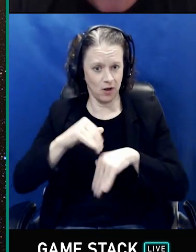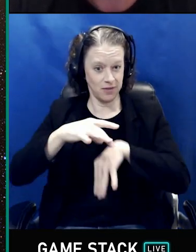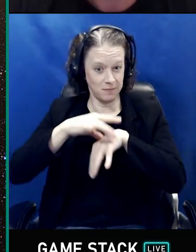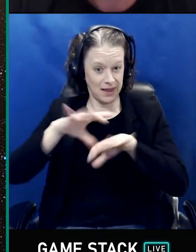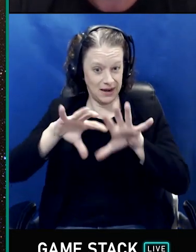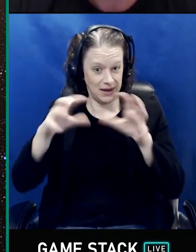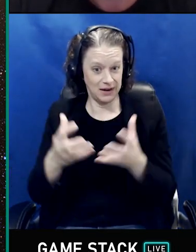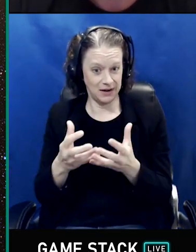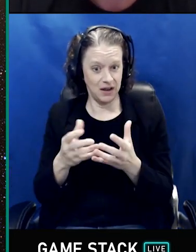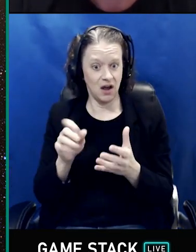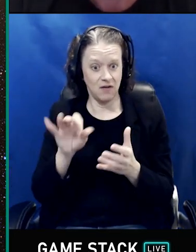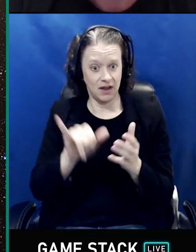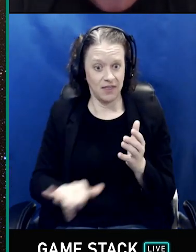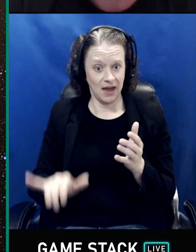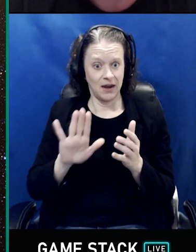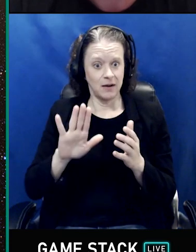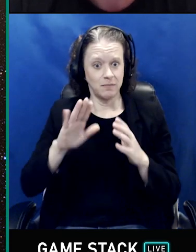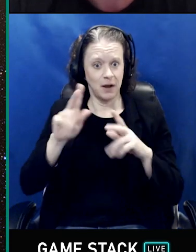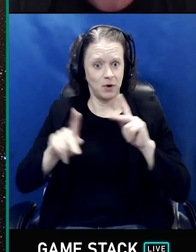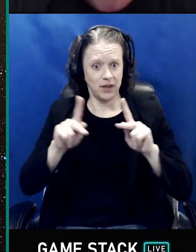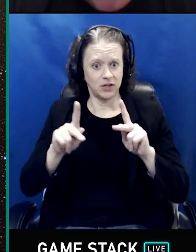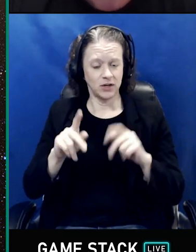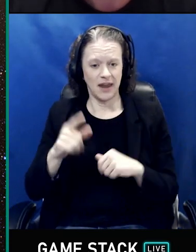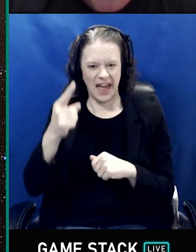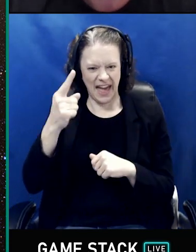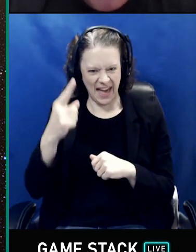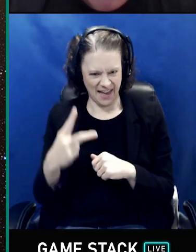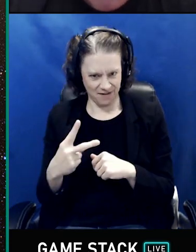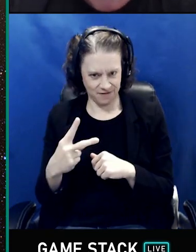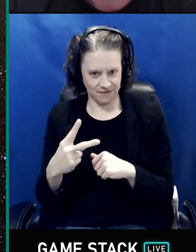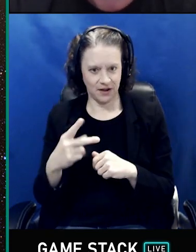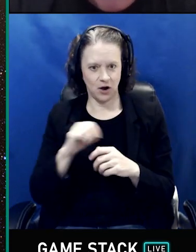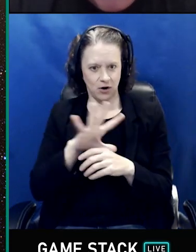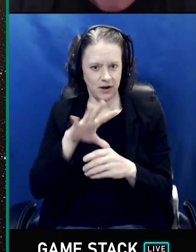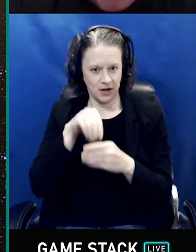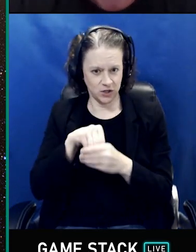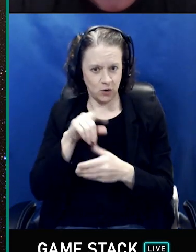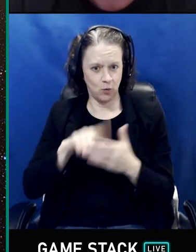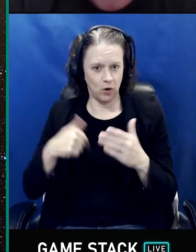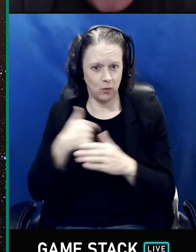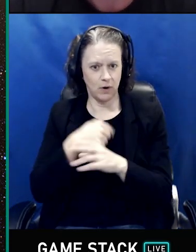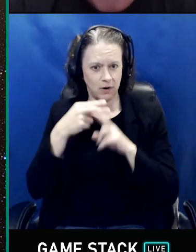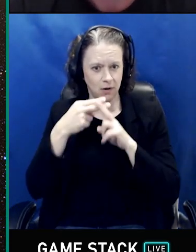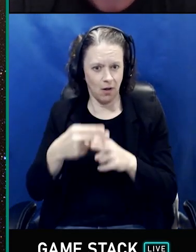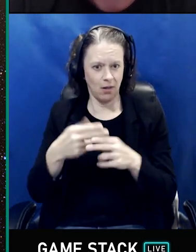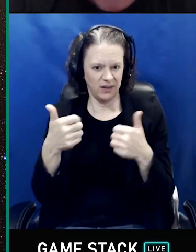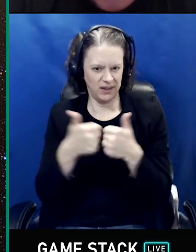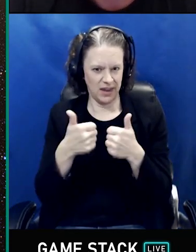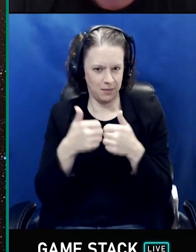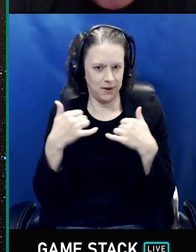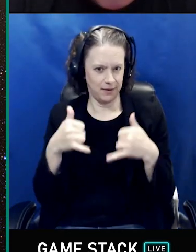approximately half are engaging in what we consider to be gaming in some capacity.